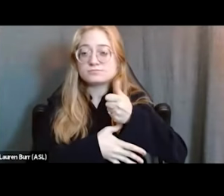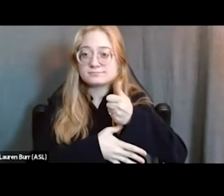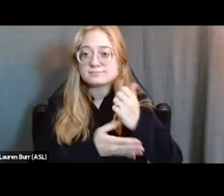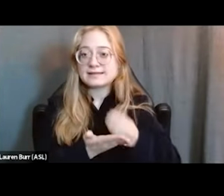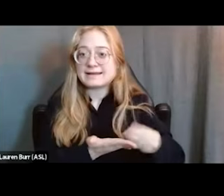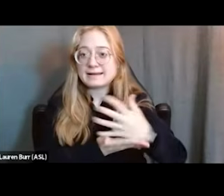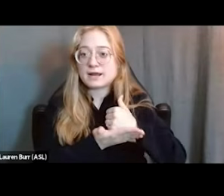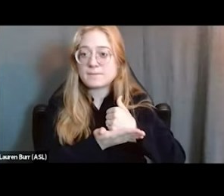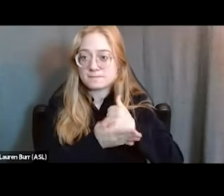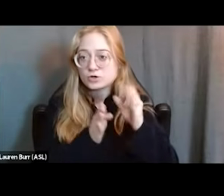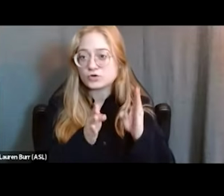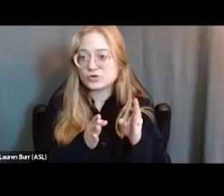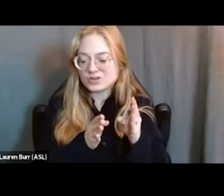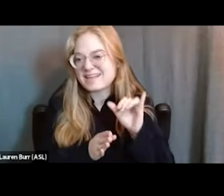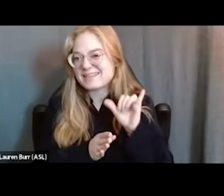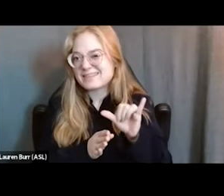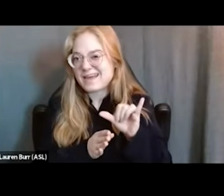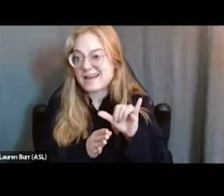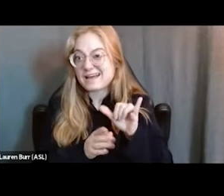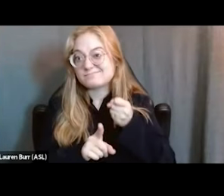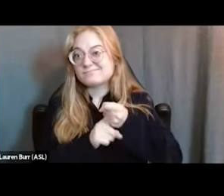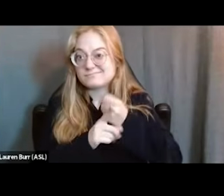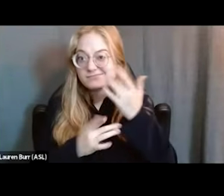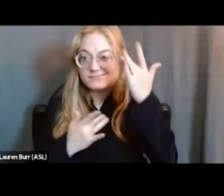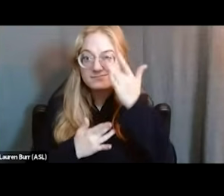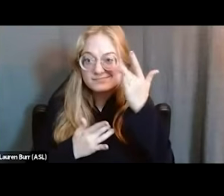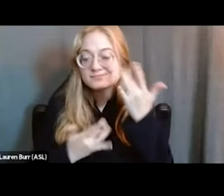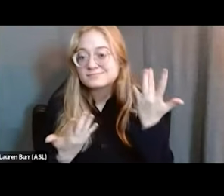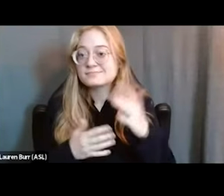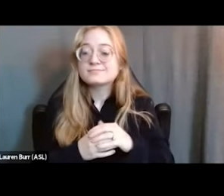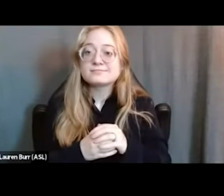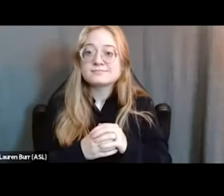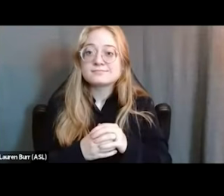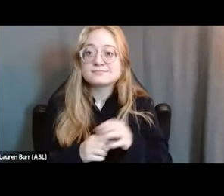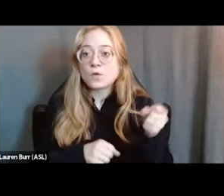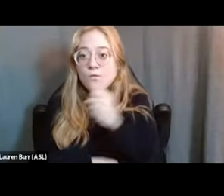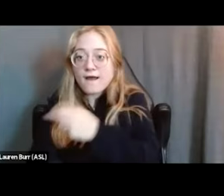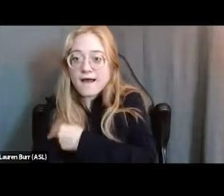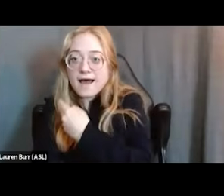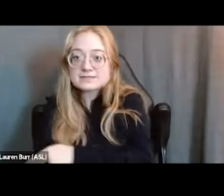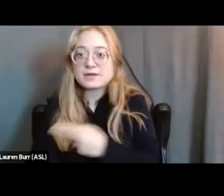And that results in hospitalization, often a change in function impacts their ability to return to work.